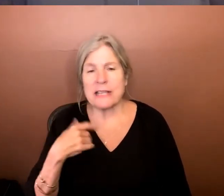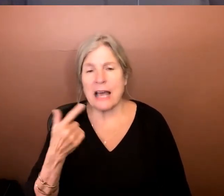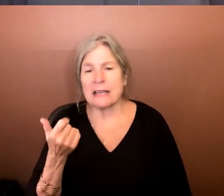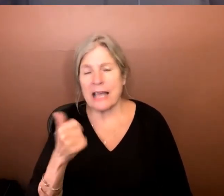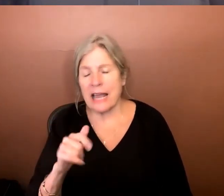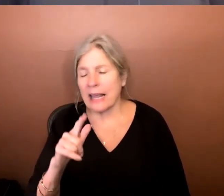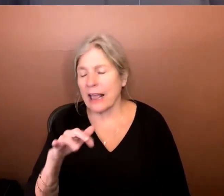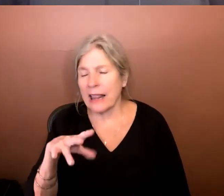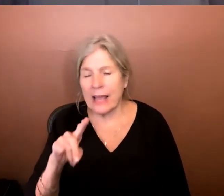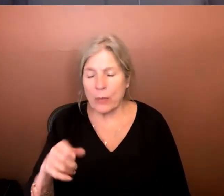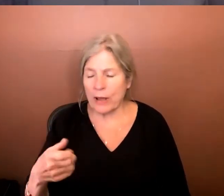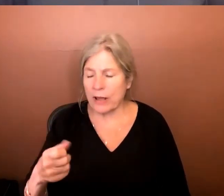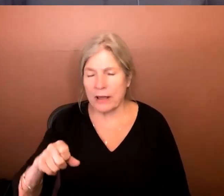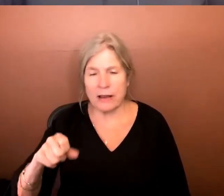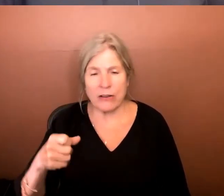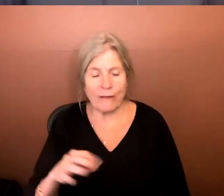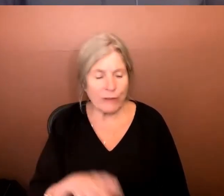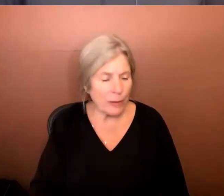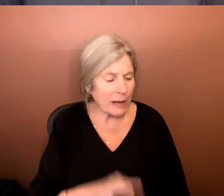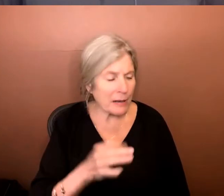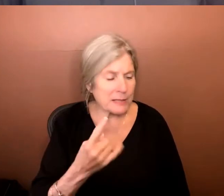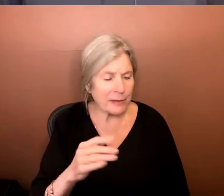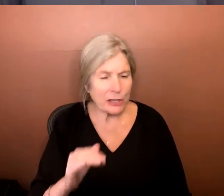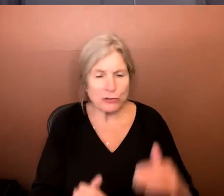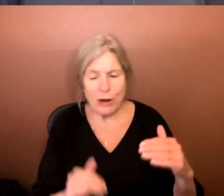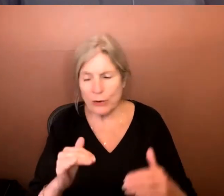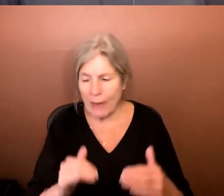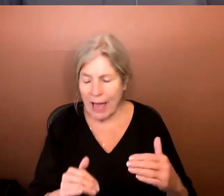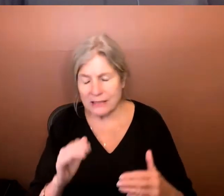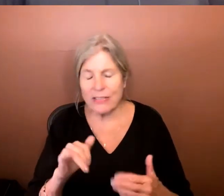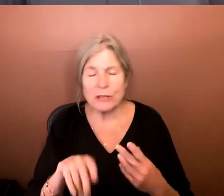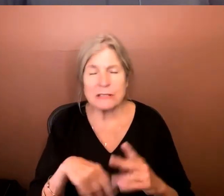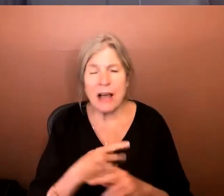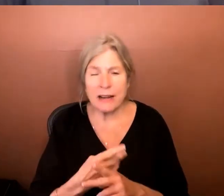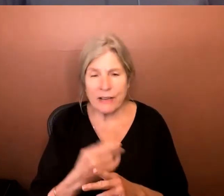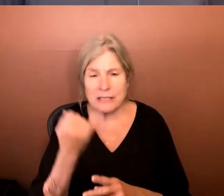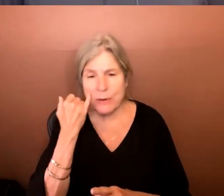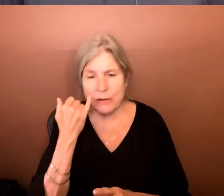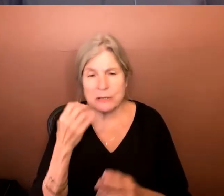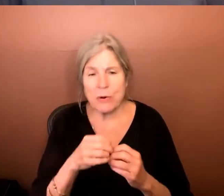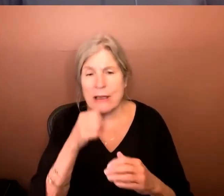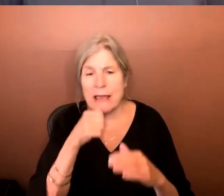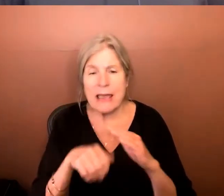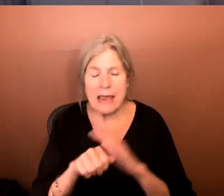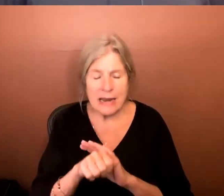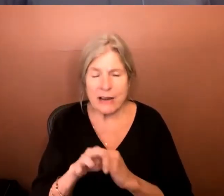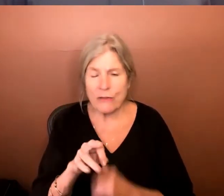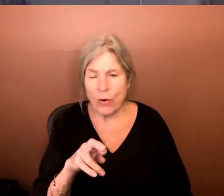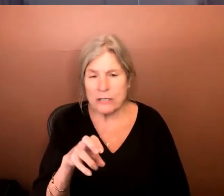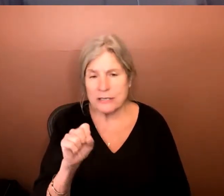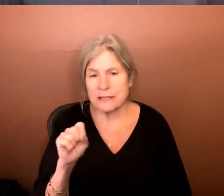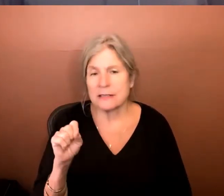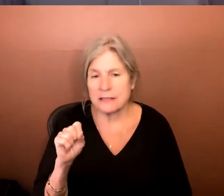. If you pick up something and are trying to balance it. Those hidden forces are more align